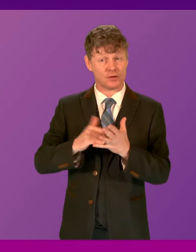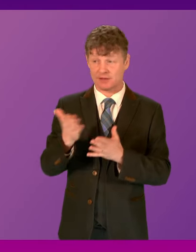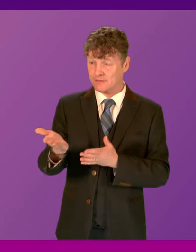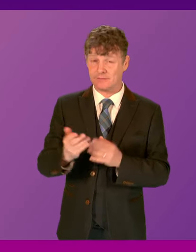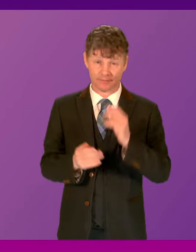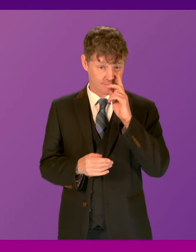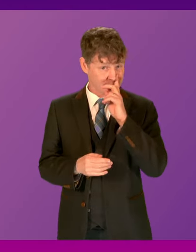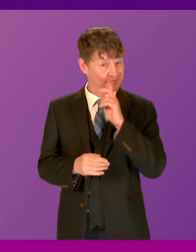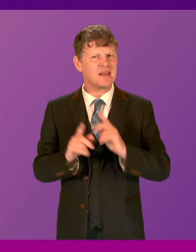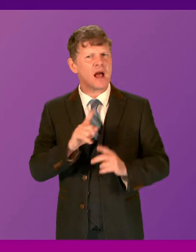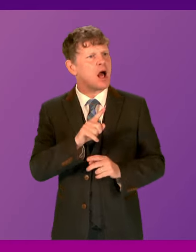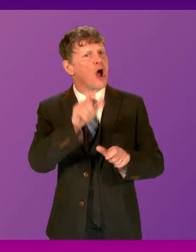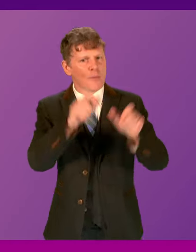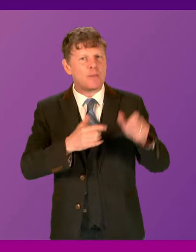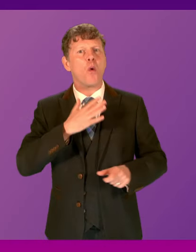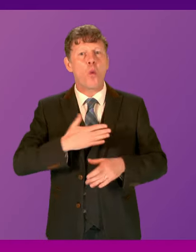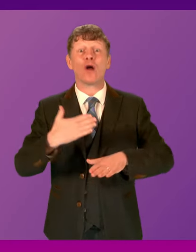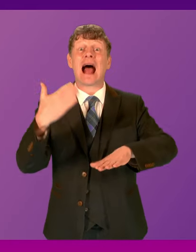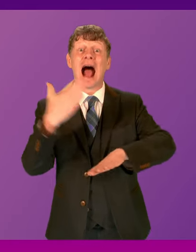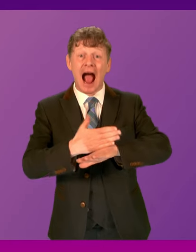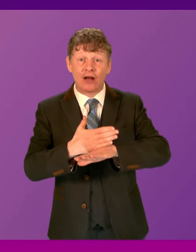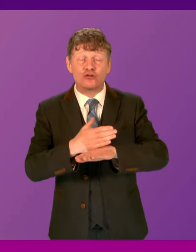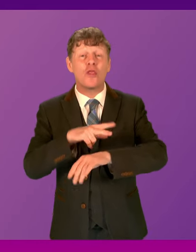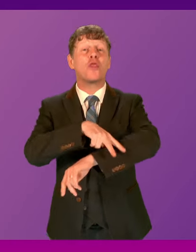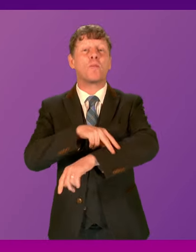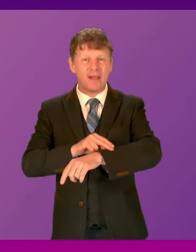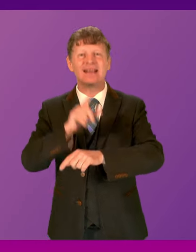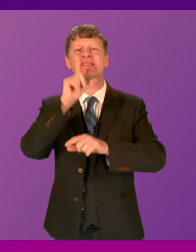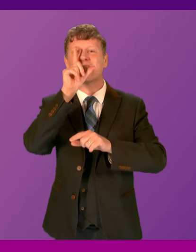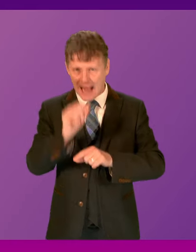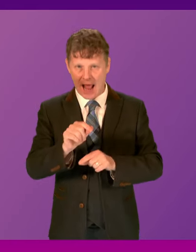People want action that is enforceable, and the Scottish Police Federation says